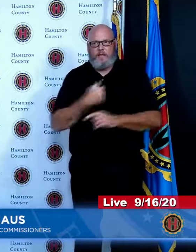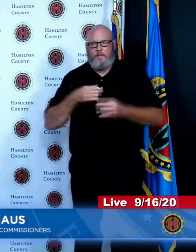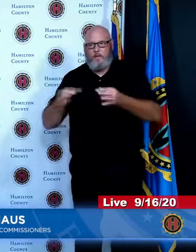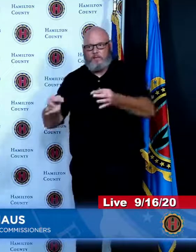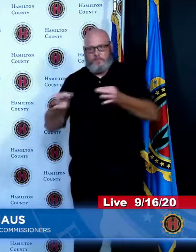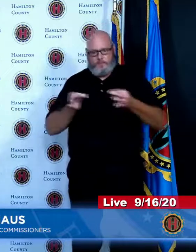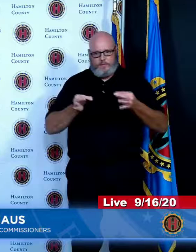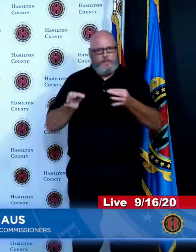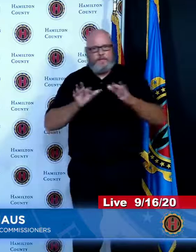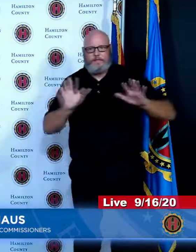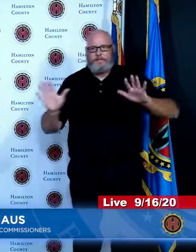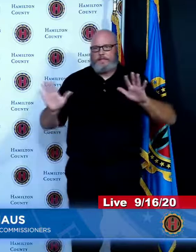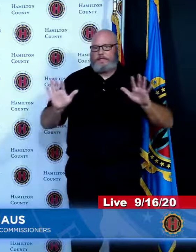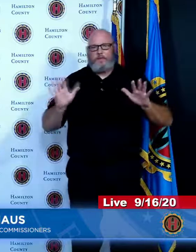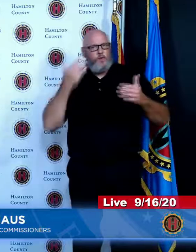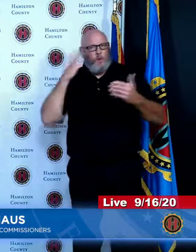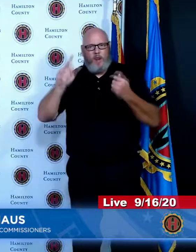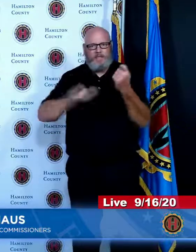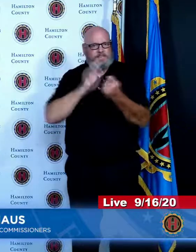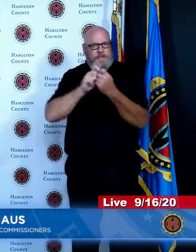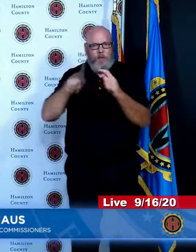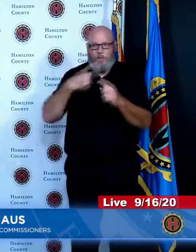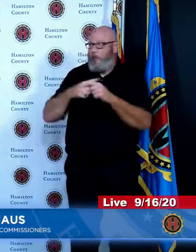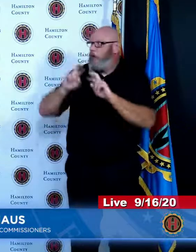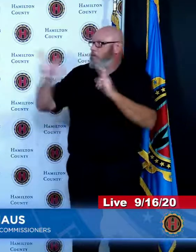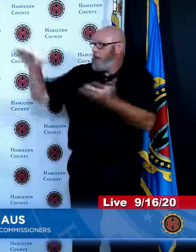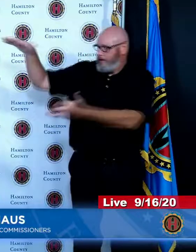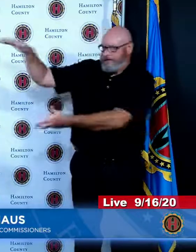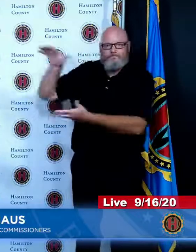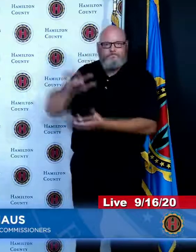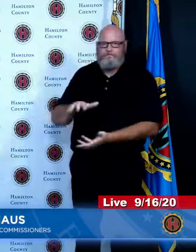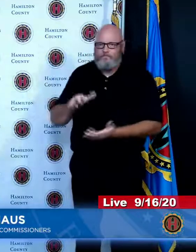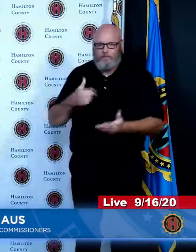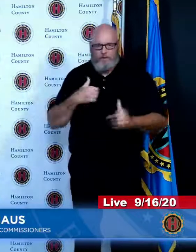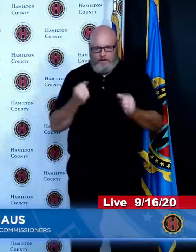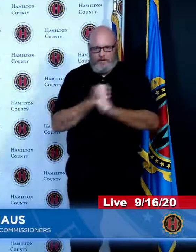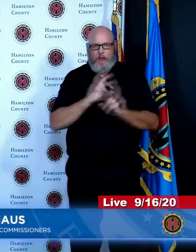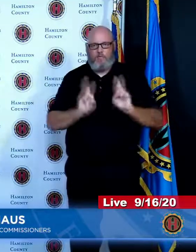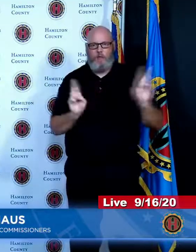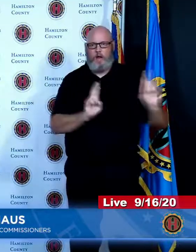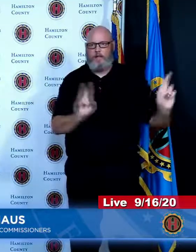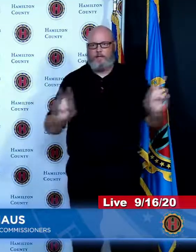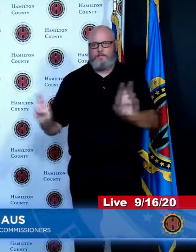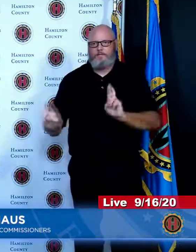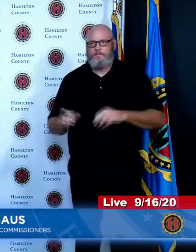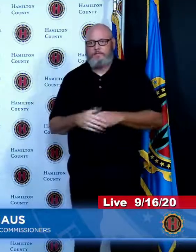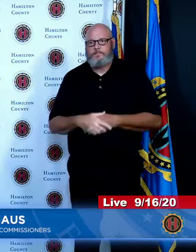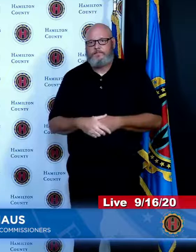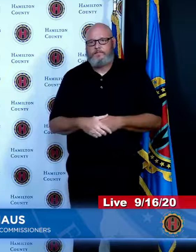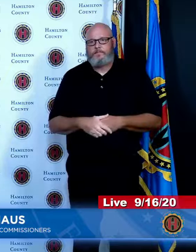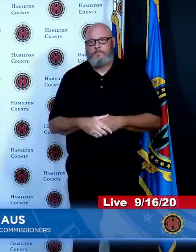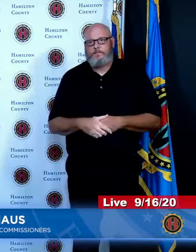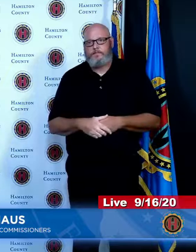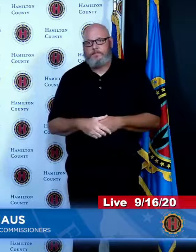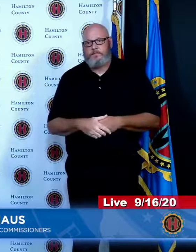Feagins pointed out there are some in the last stages of trial but we've all got our fingers crossed that because once we see a vaccine